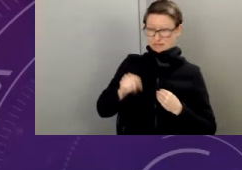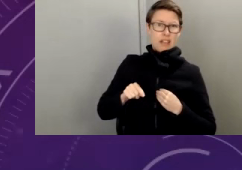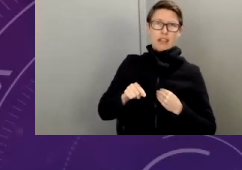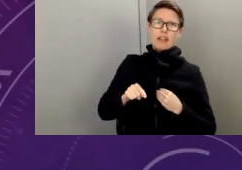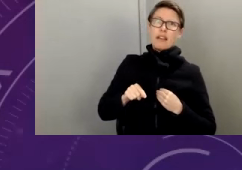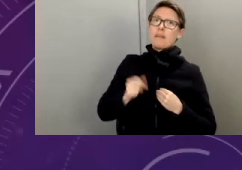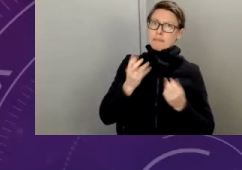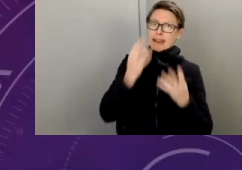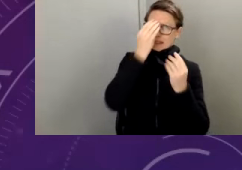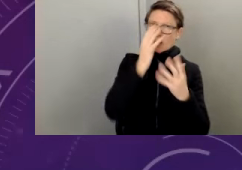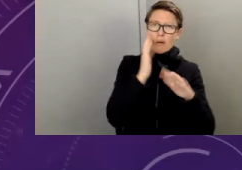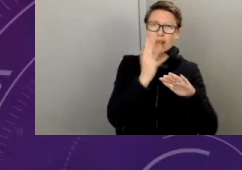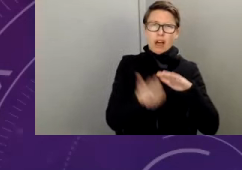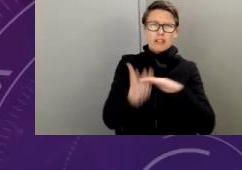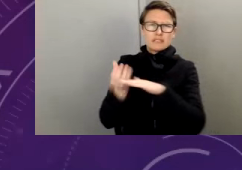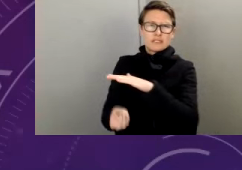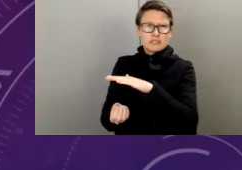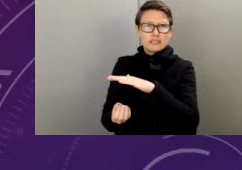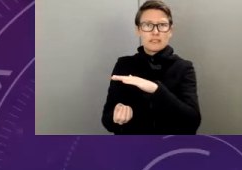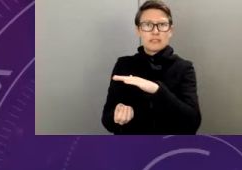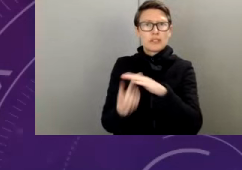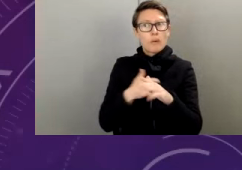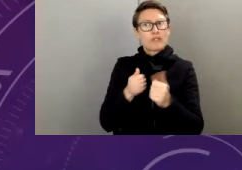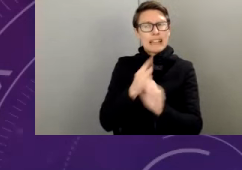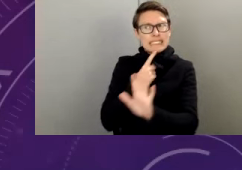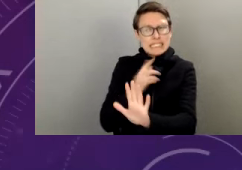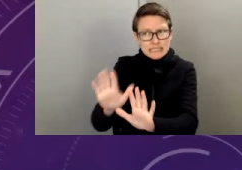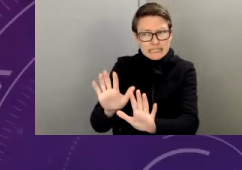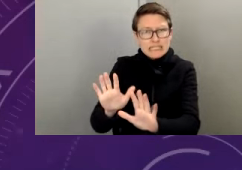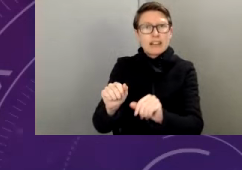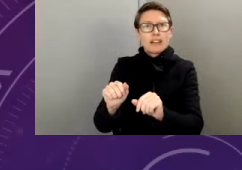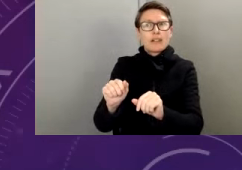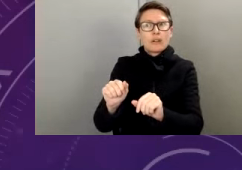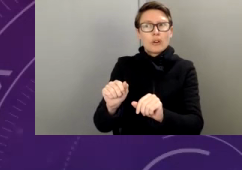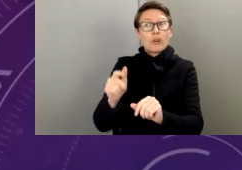So we try to accommodate and say, okay, well it looks like an Excel, but